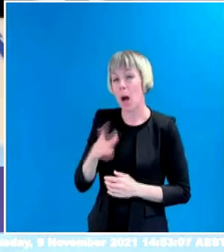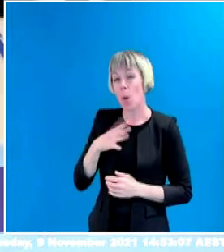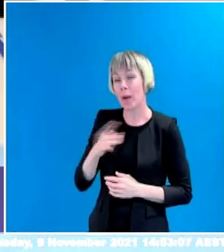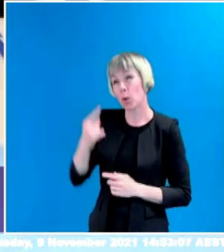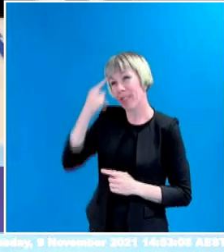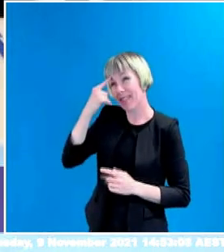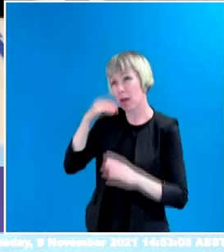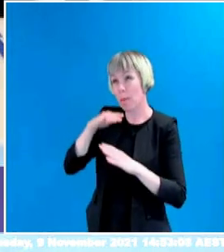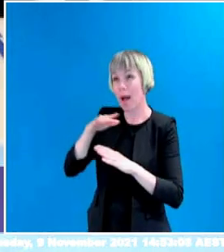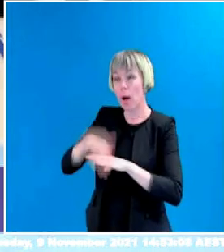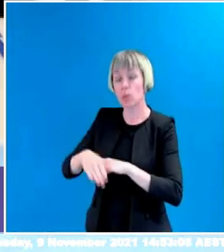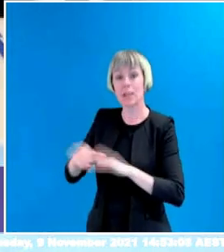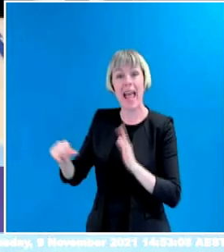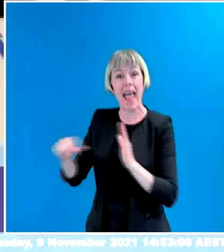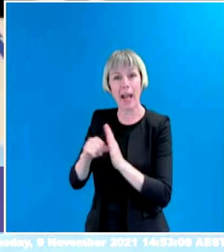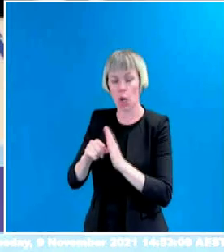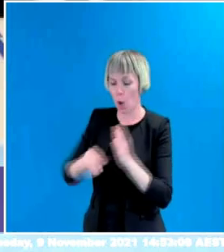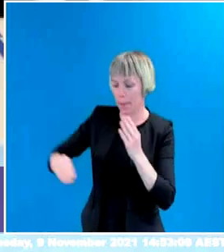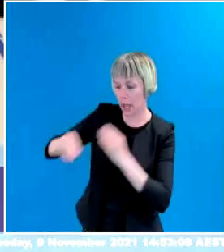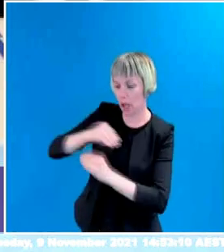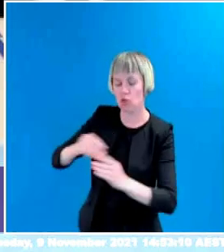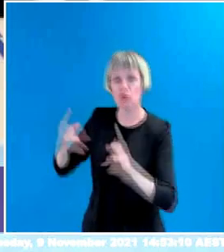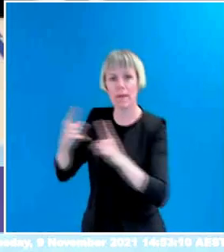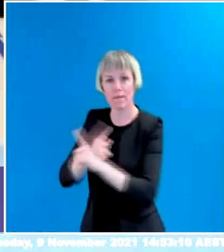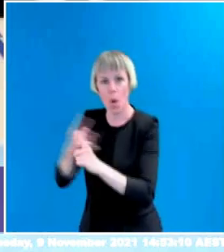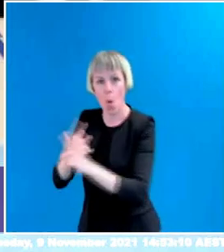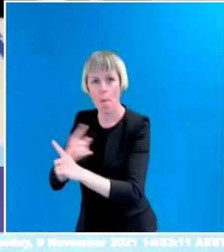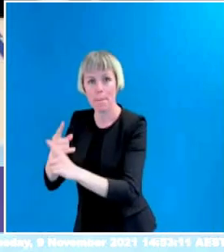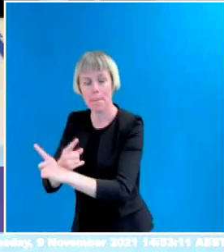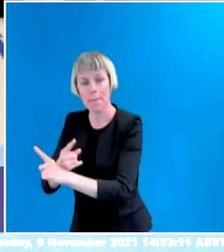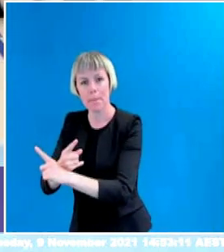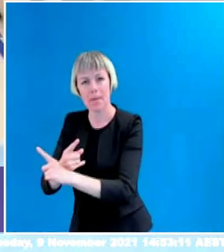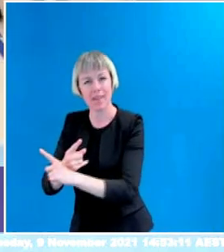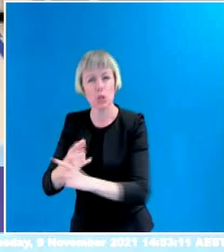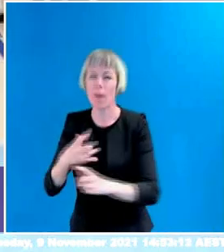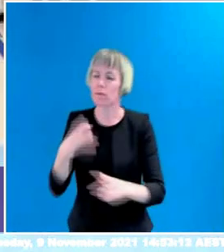So the coverage is so wide across so many programs and policies, there may be